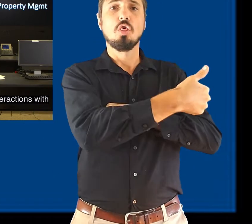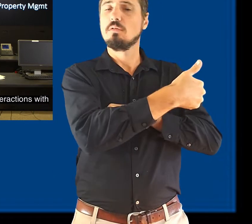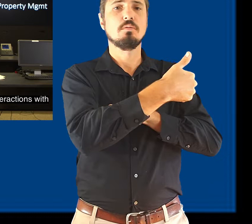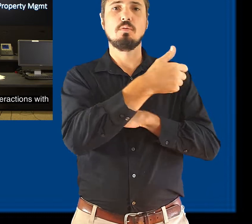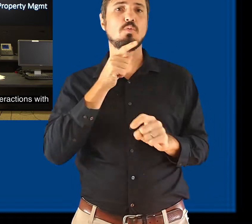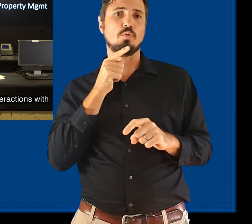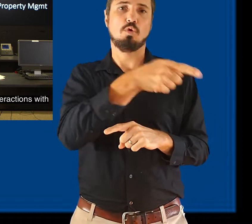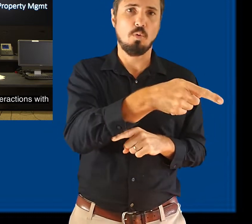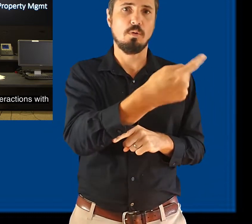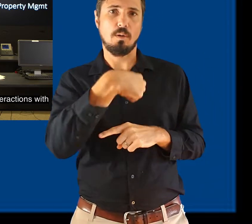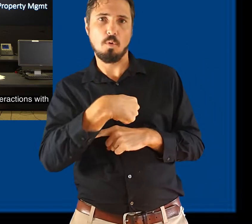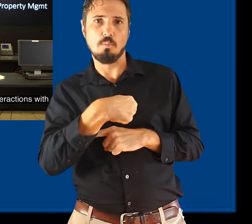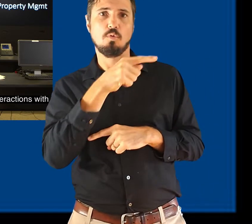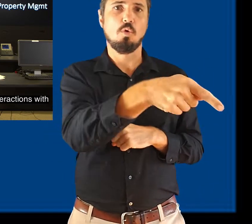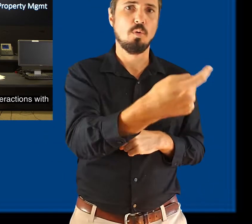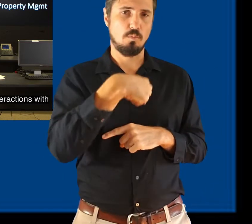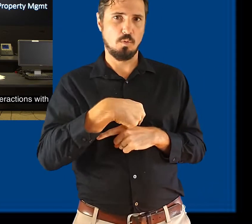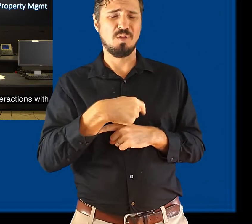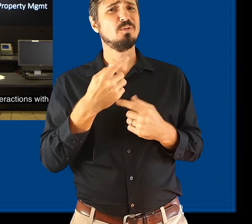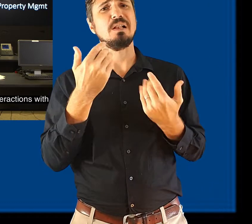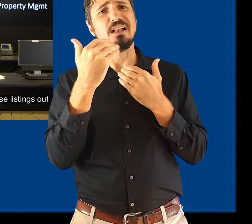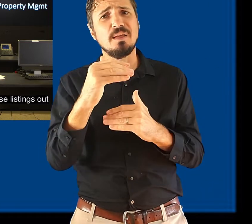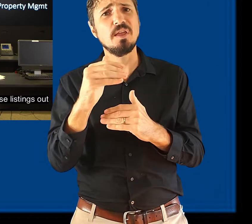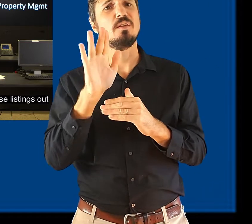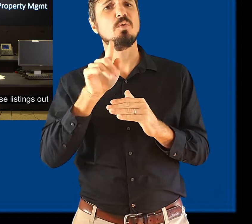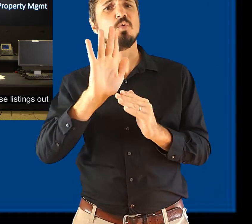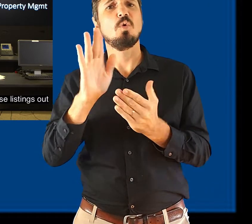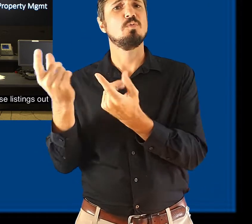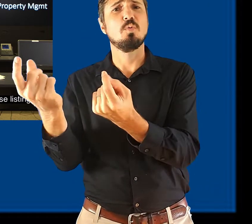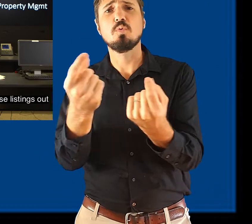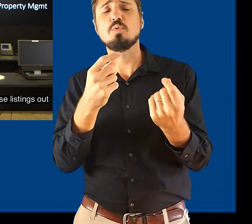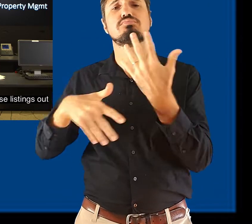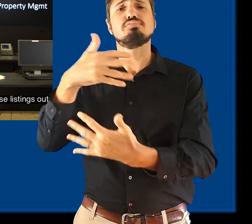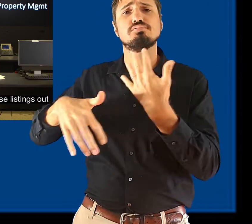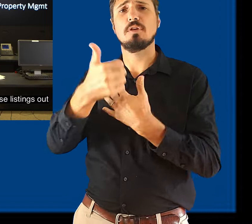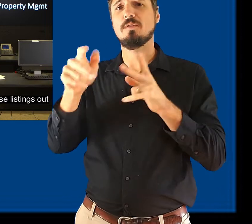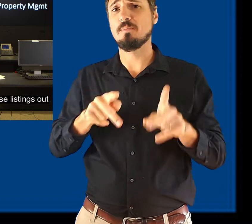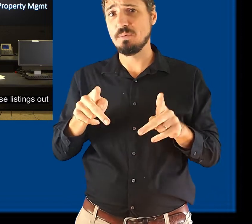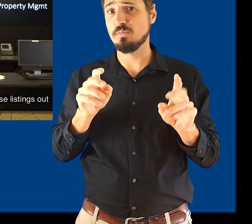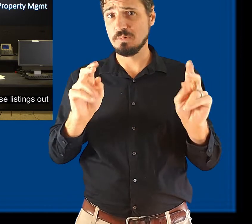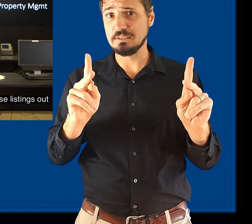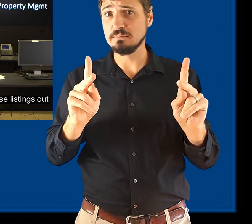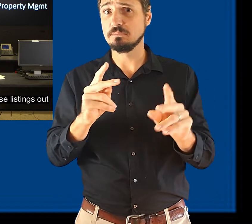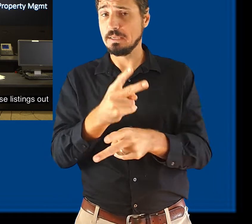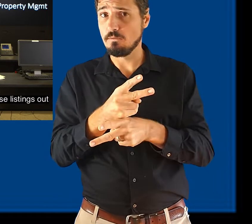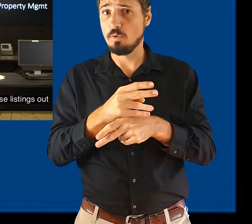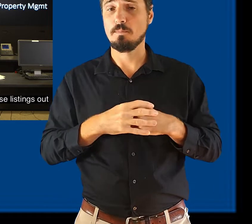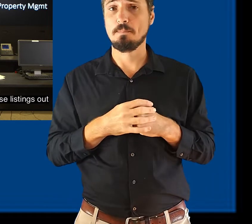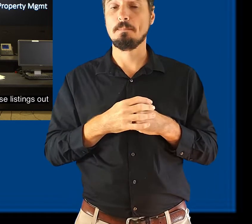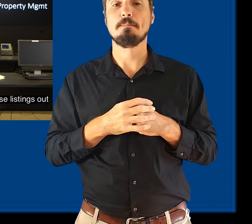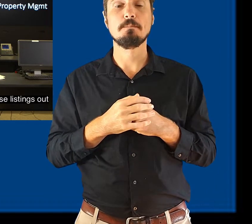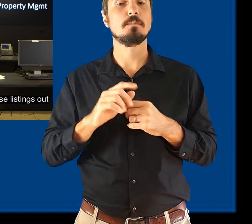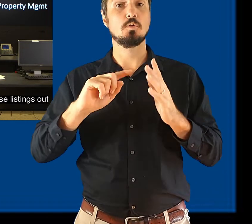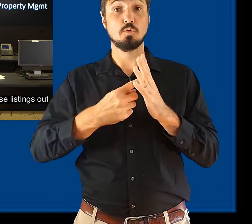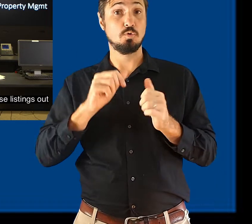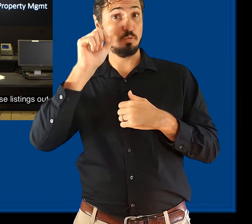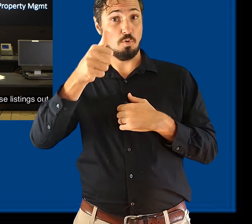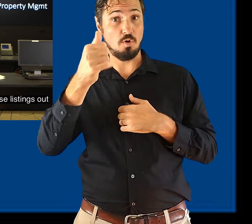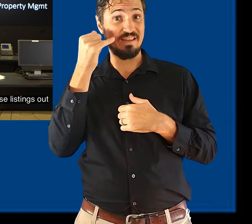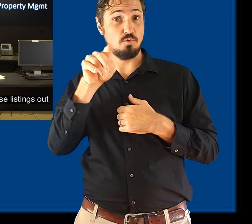Also starting tomorrow, Realtors with properties in escrow are allowed to close those listings out provided they were posted prior to today.